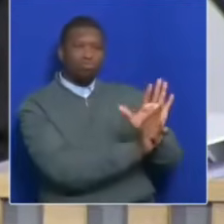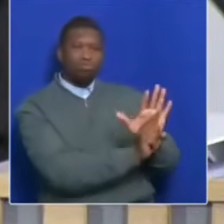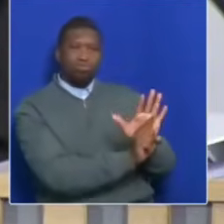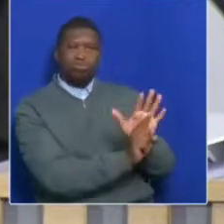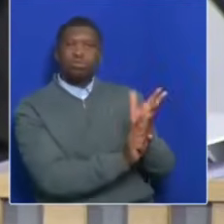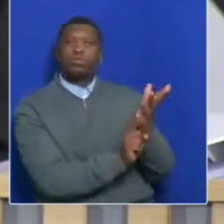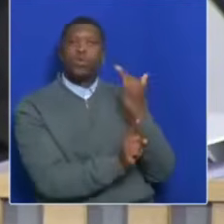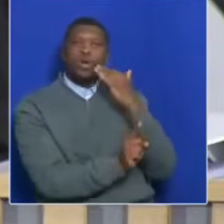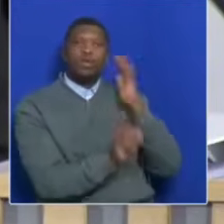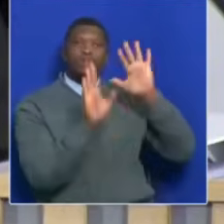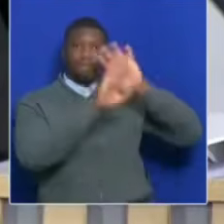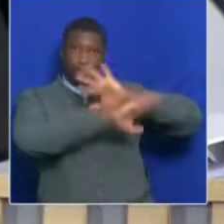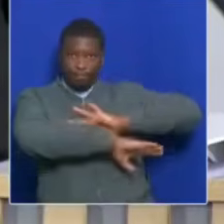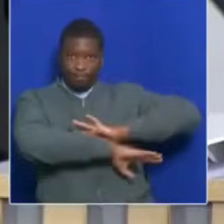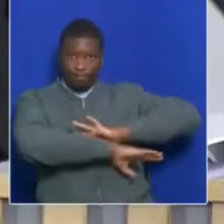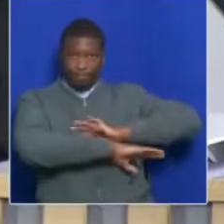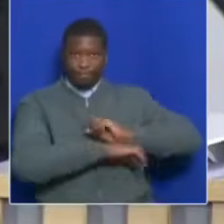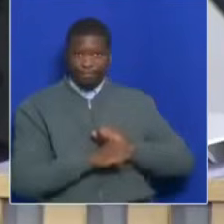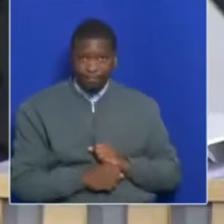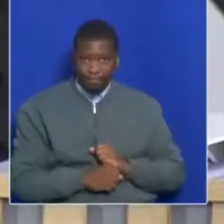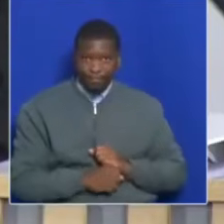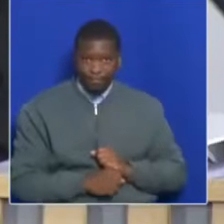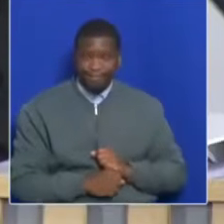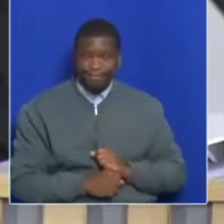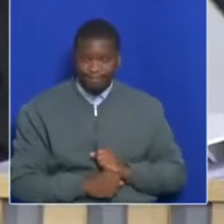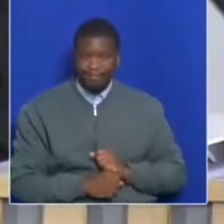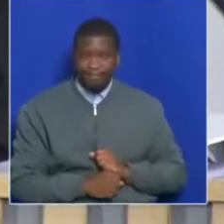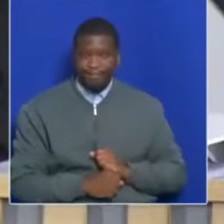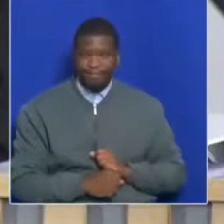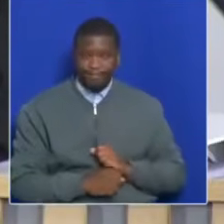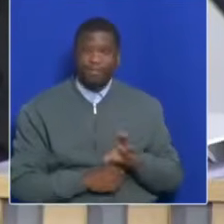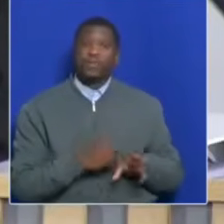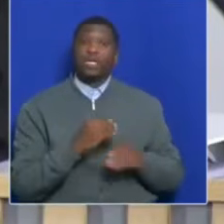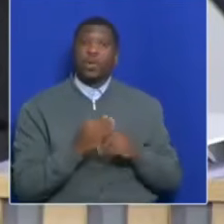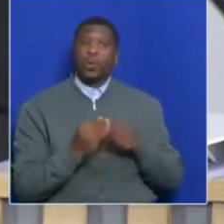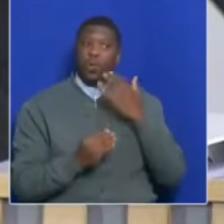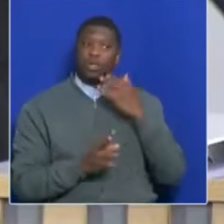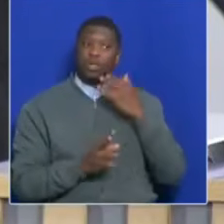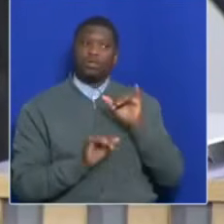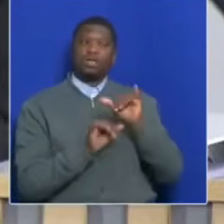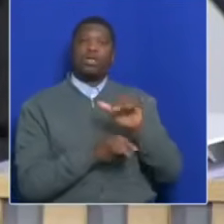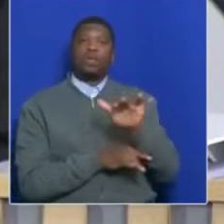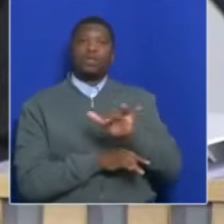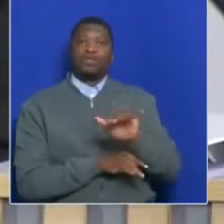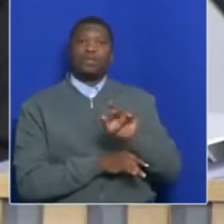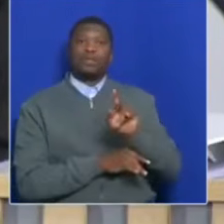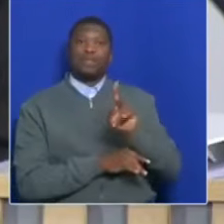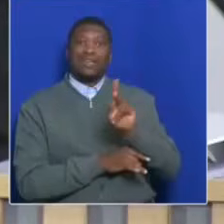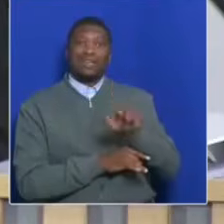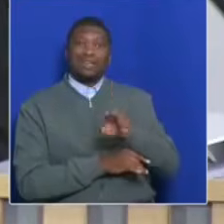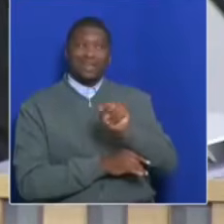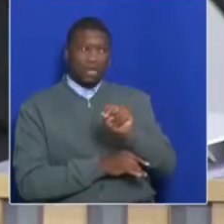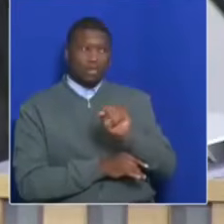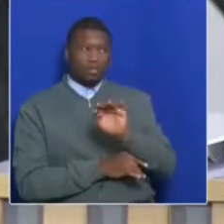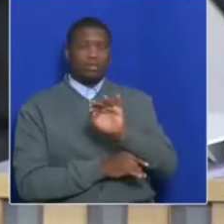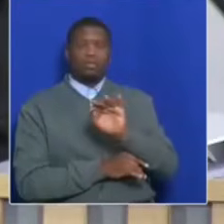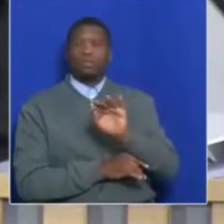and and uh living in case you it's very difficult to go do operations at night especially in the